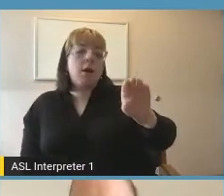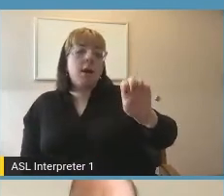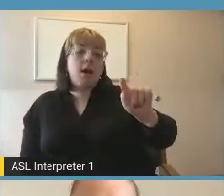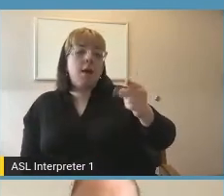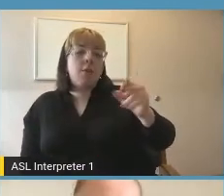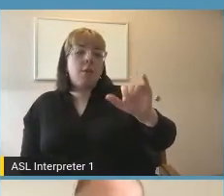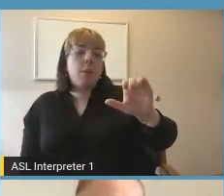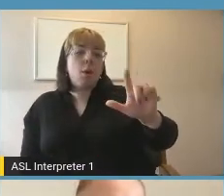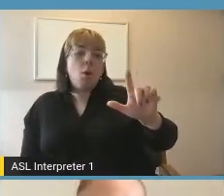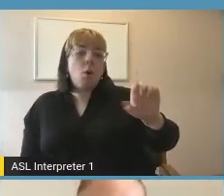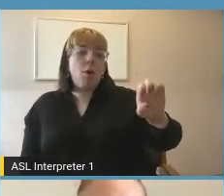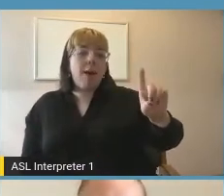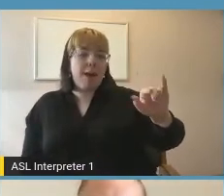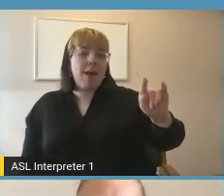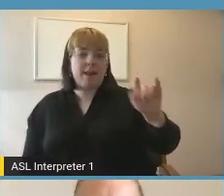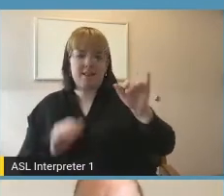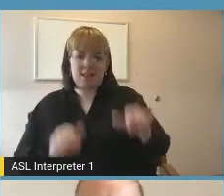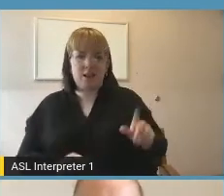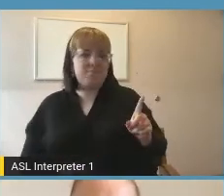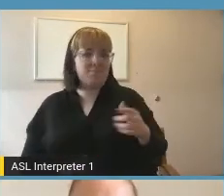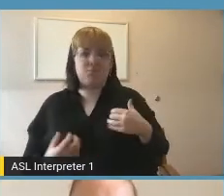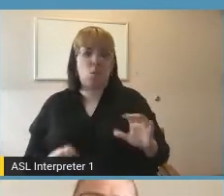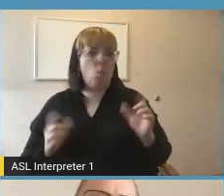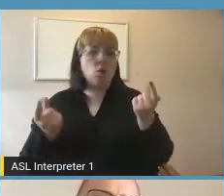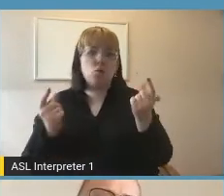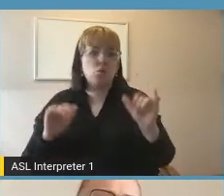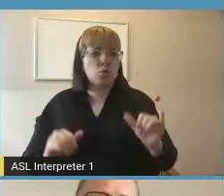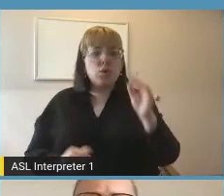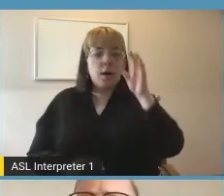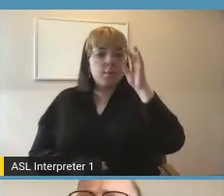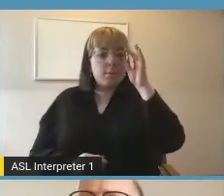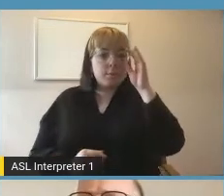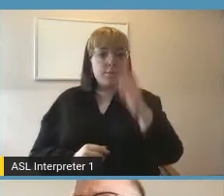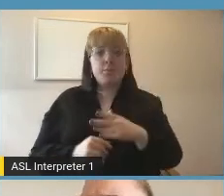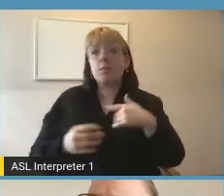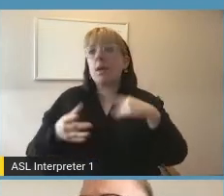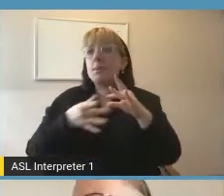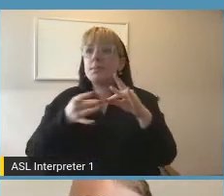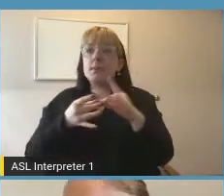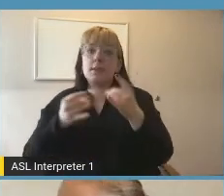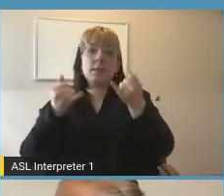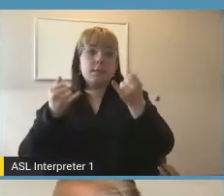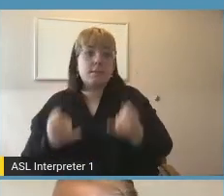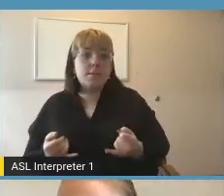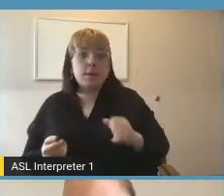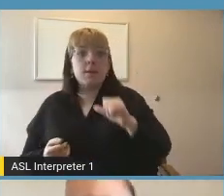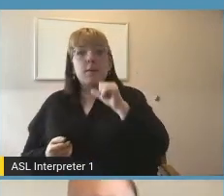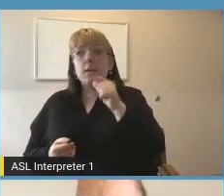the digression is and I am saying this as an individual and not on behalf of the museum,